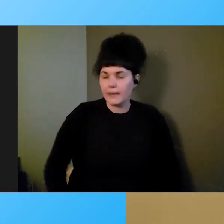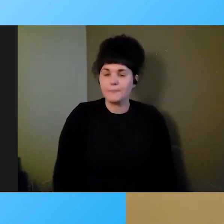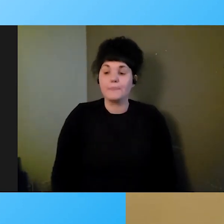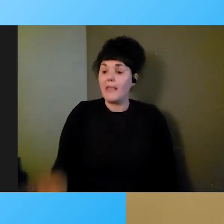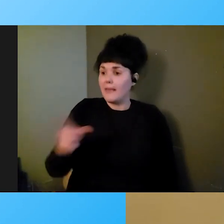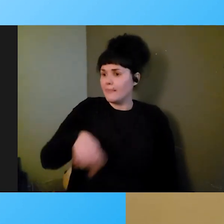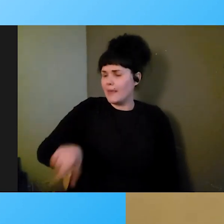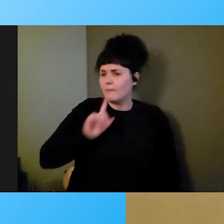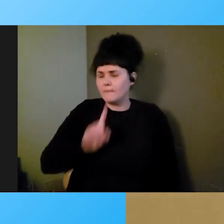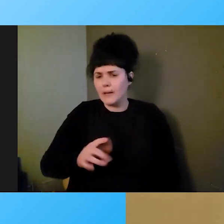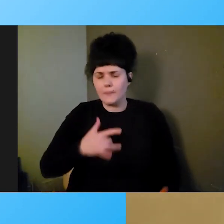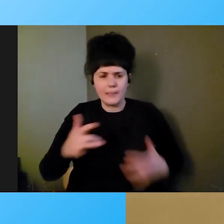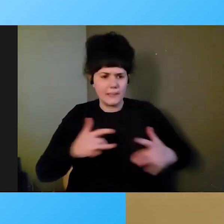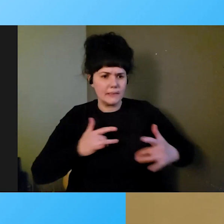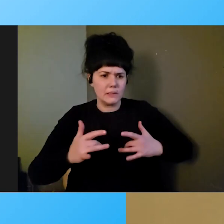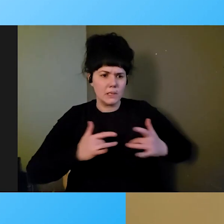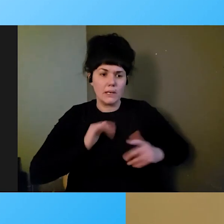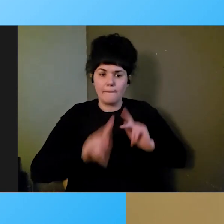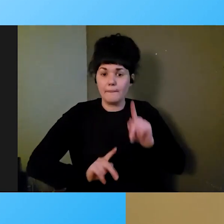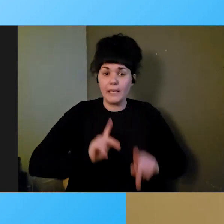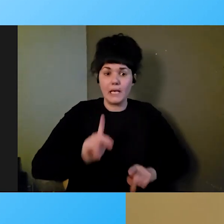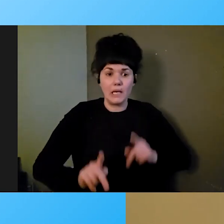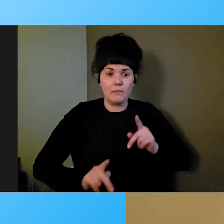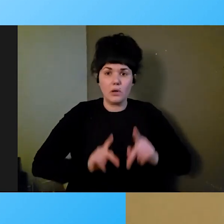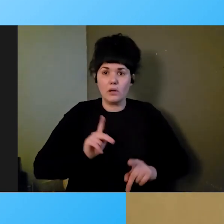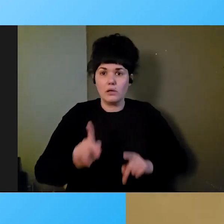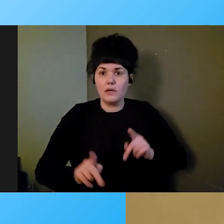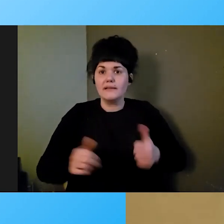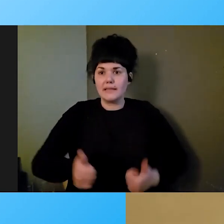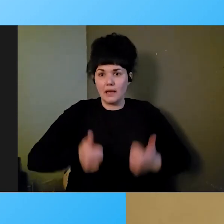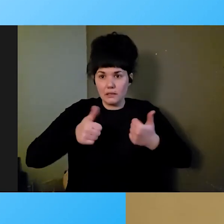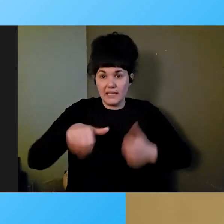concerned that people who live in the area around ground zero